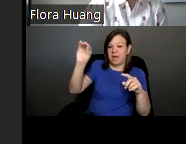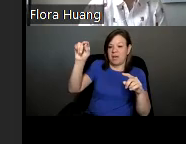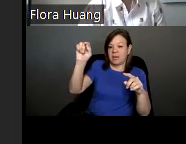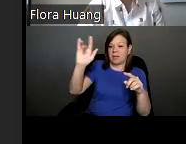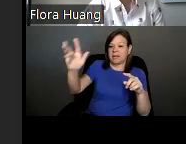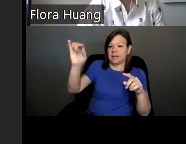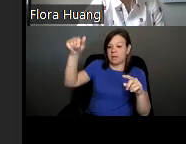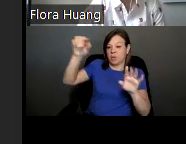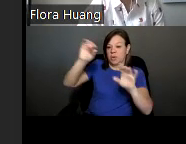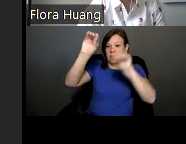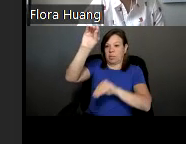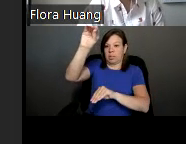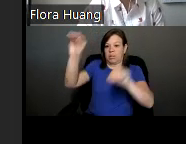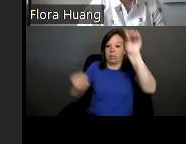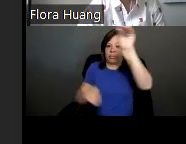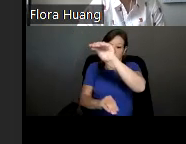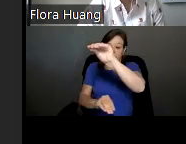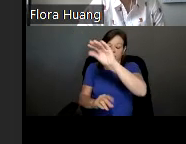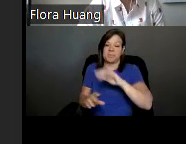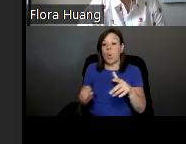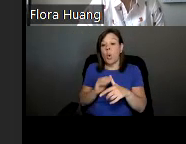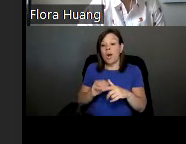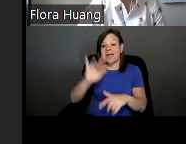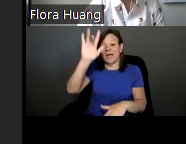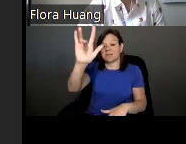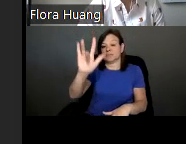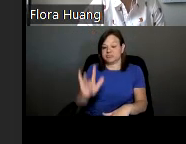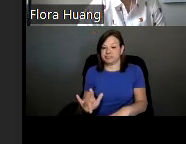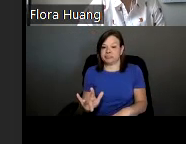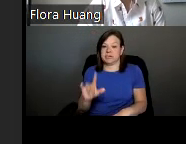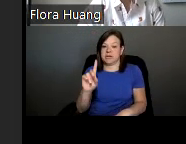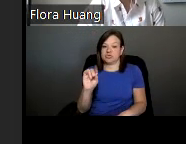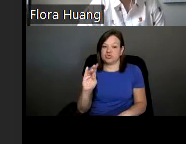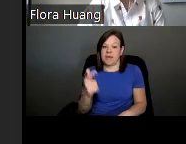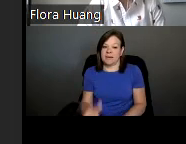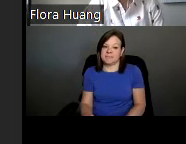The other option is I can actually just click and drag. So I'm clicking title one.